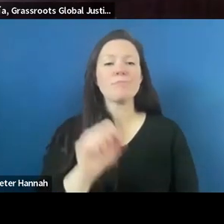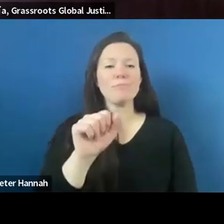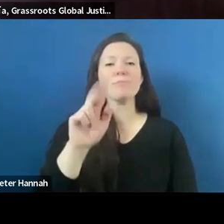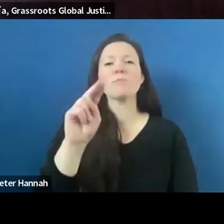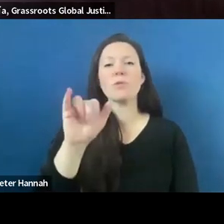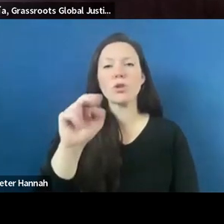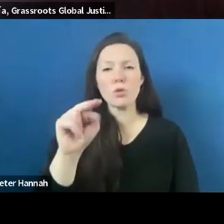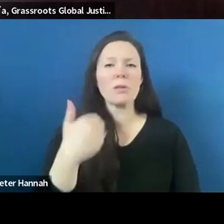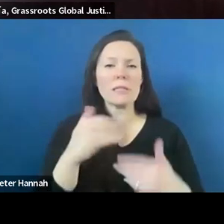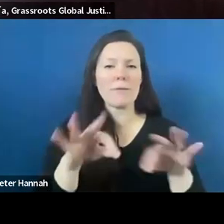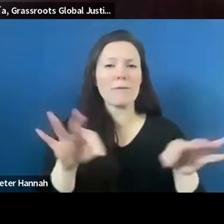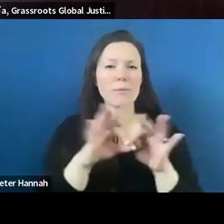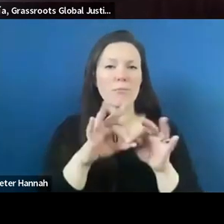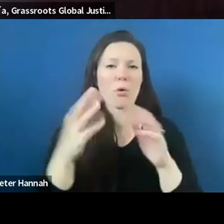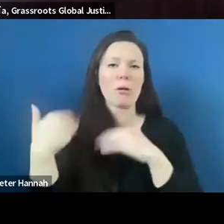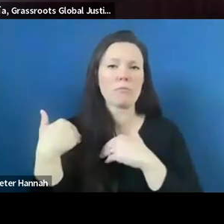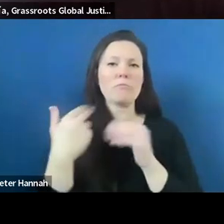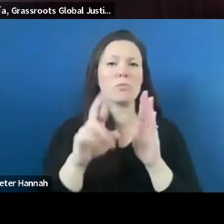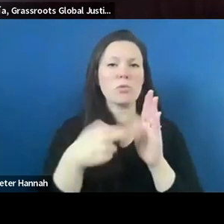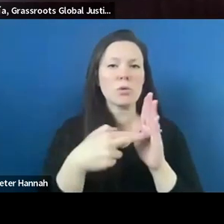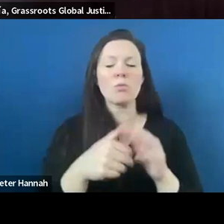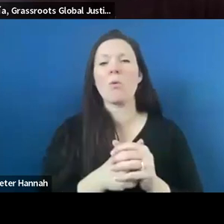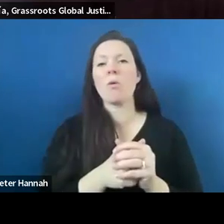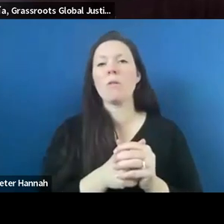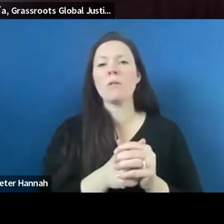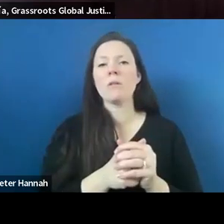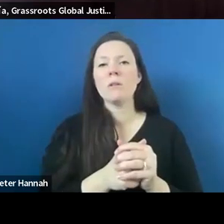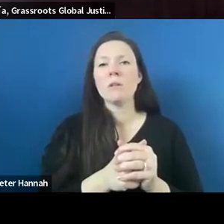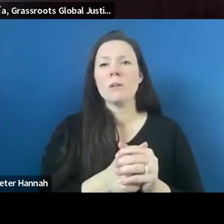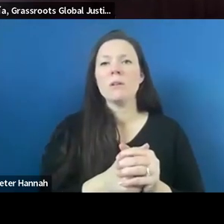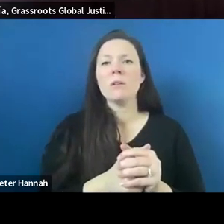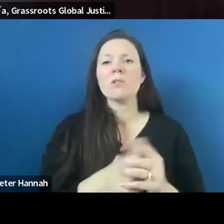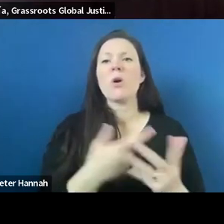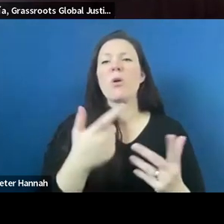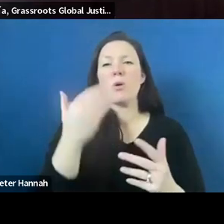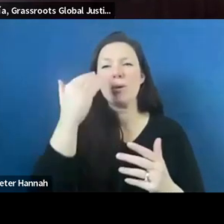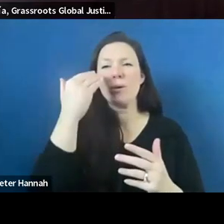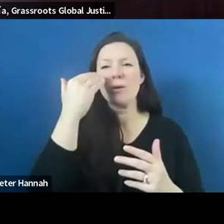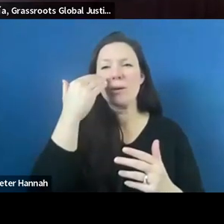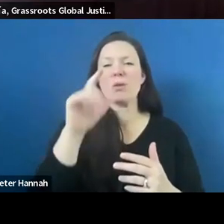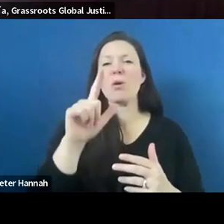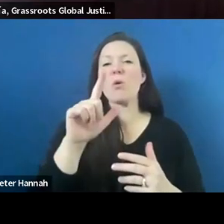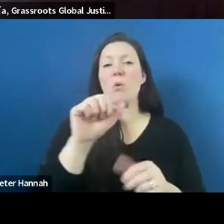We saw, you know, the mass mobilizations of labor against the war in Iraq and Afghanistan.